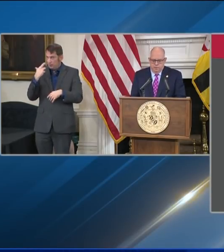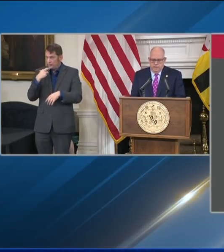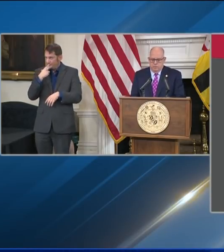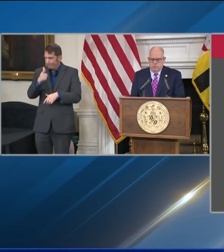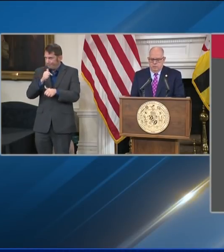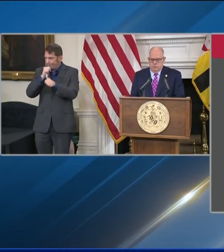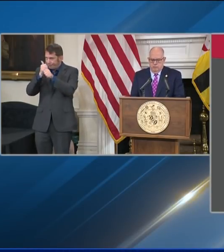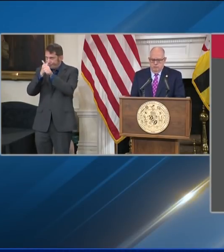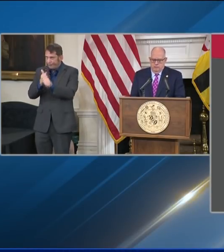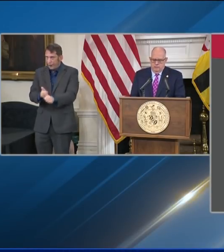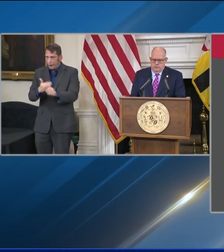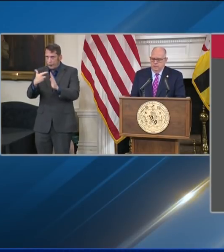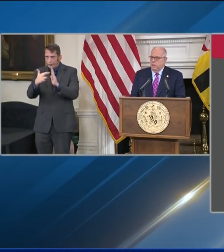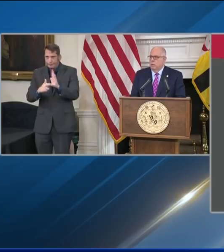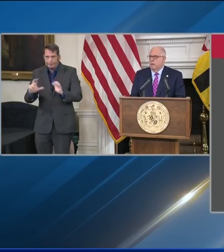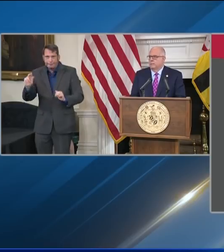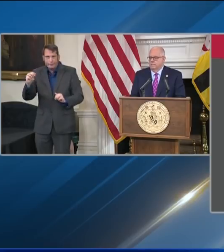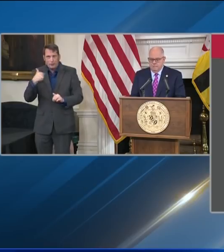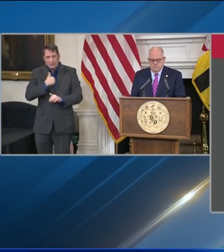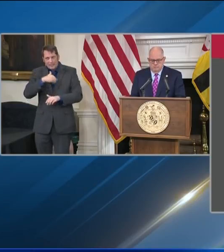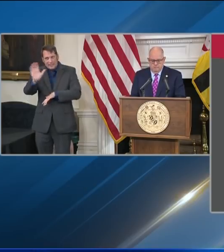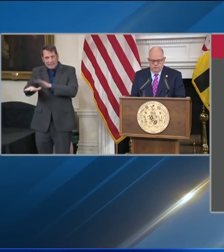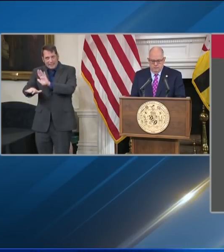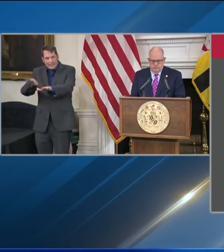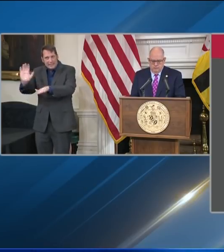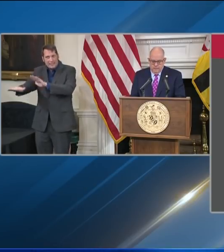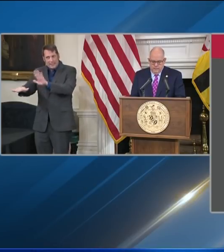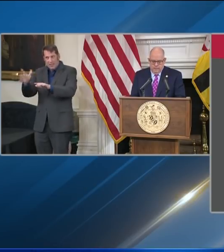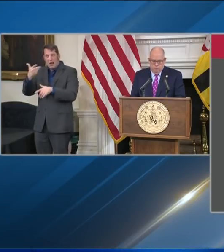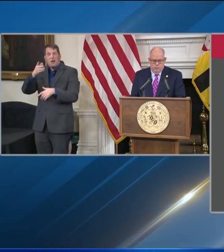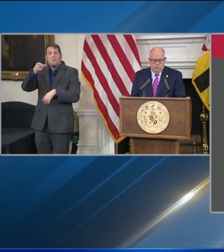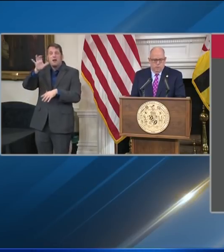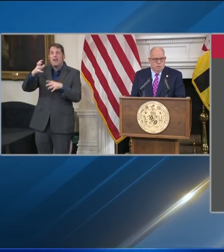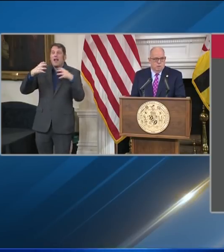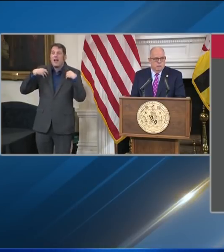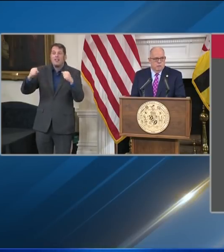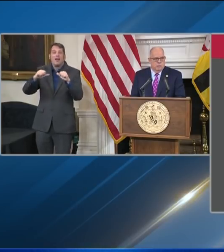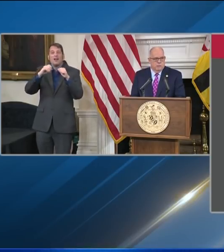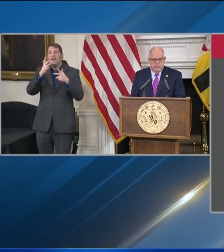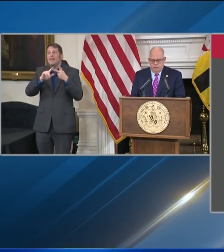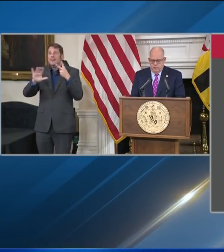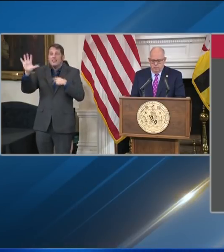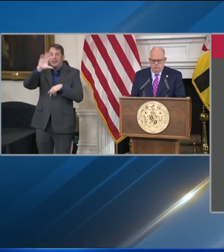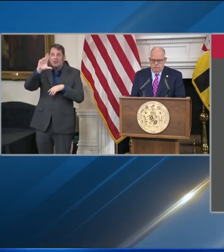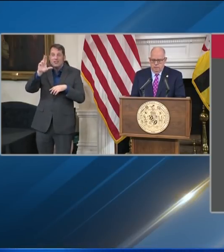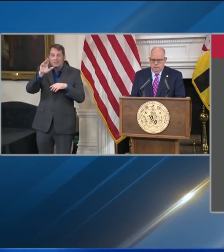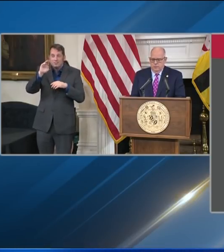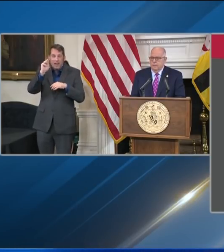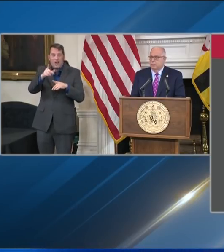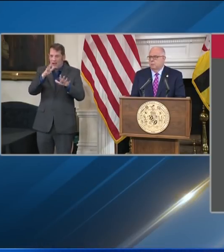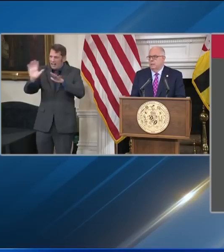WE HAVE SEEN WIDESPREAD FAILURES TO FOLLOW ORDERS AND PUBLIC HEALTH ADVISORIES STATEWIDE.